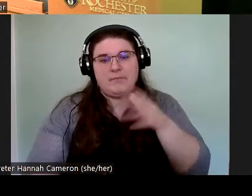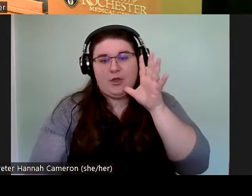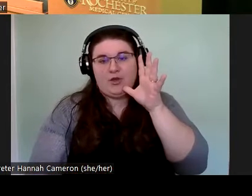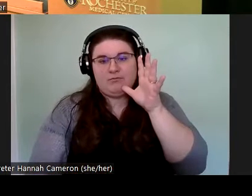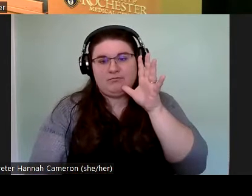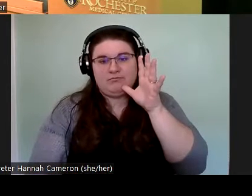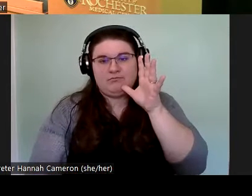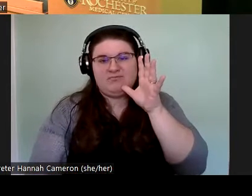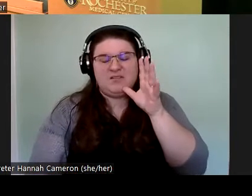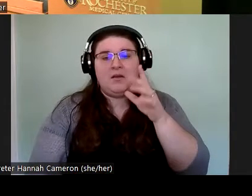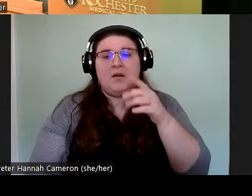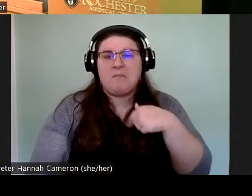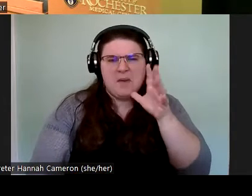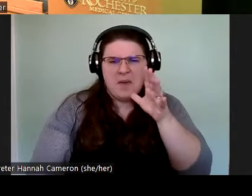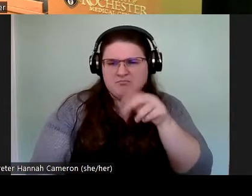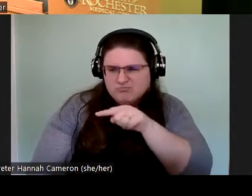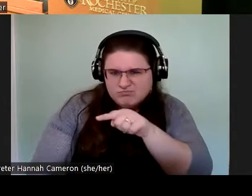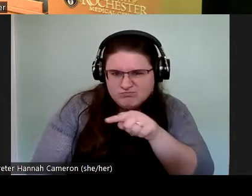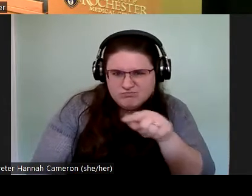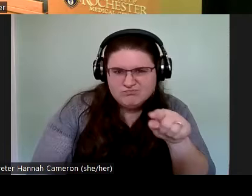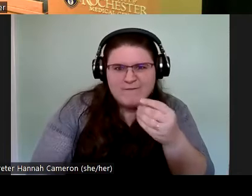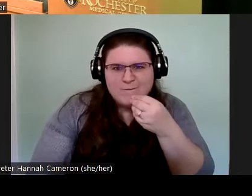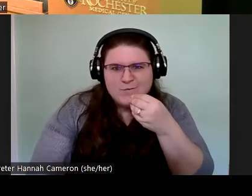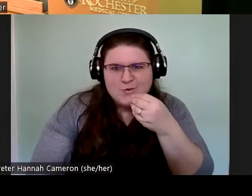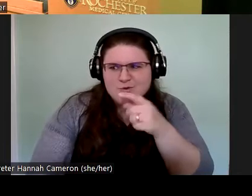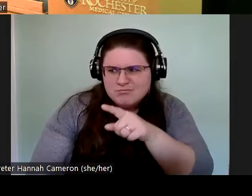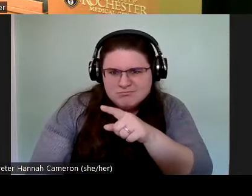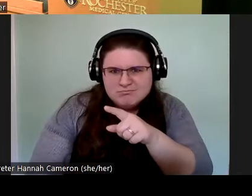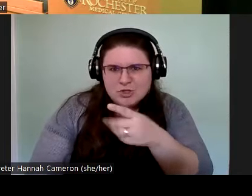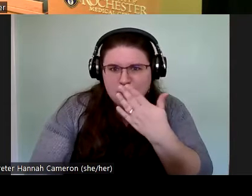going to be bad for his heart right she made sure that his stress level was down she made sure that